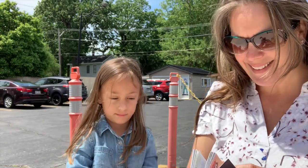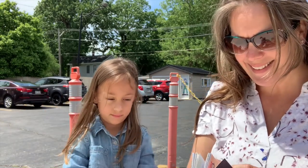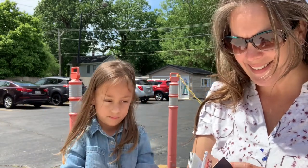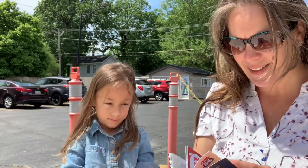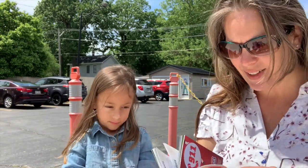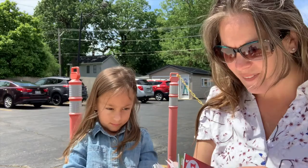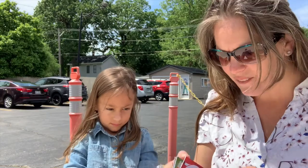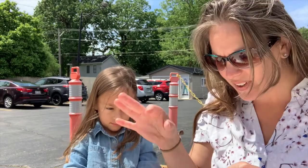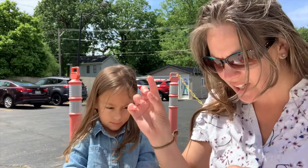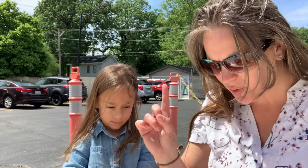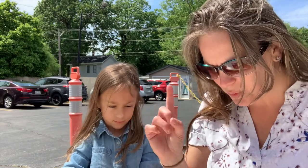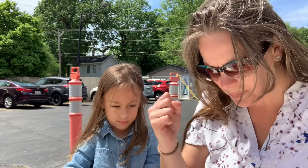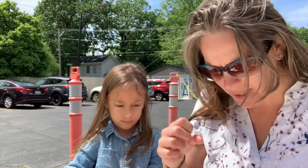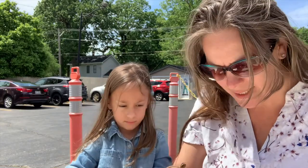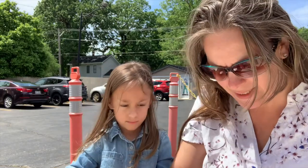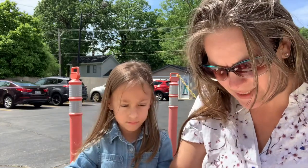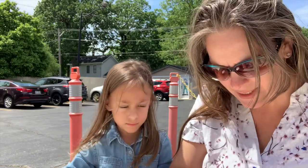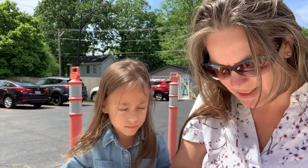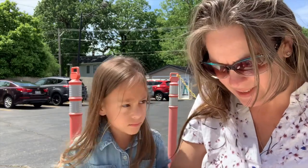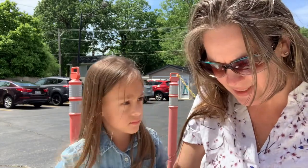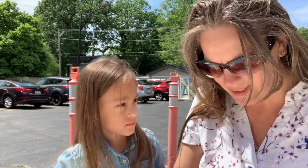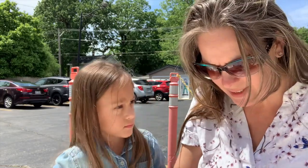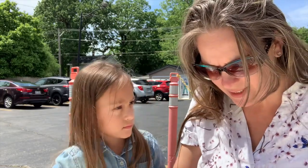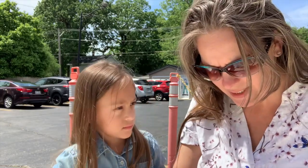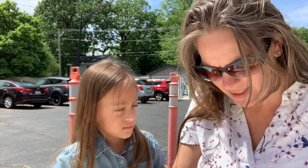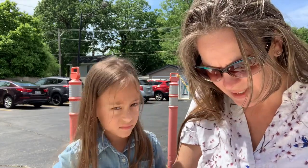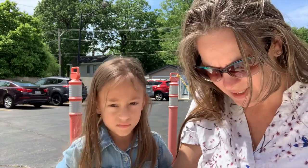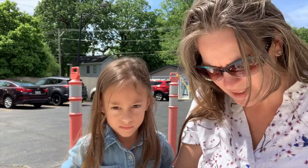Let's find where 66 stamp is on it.